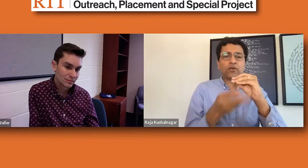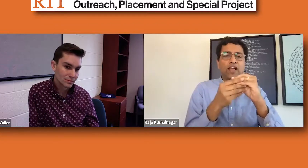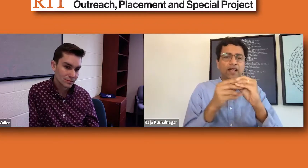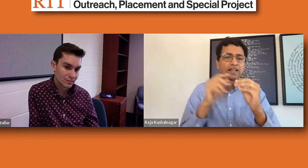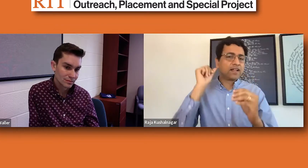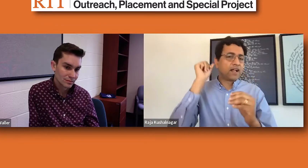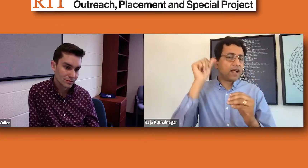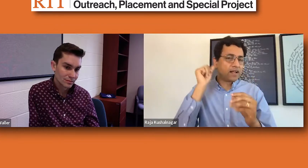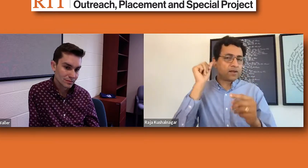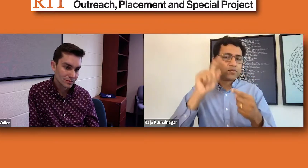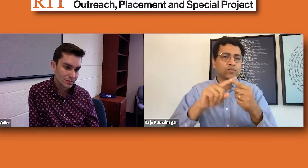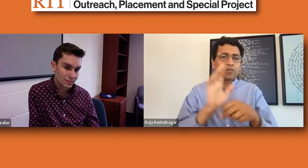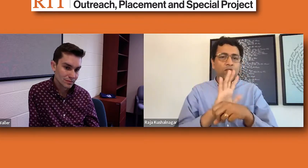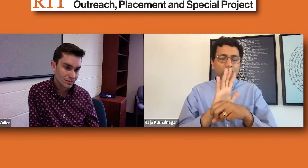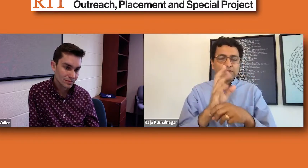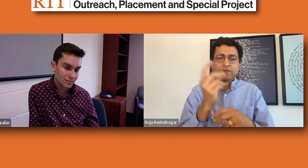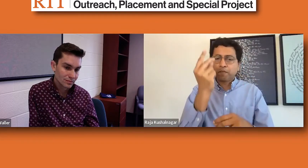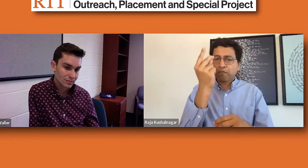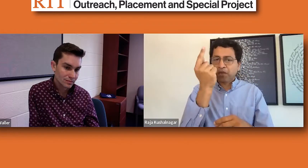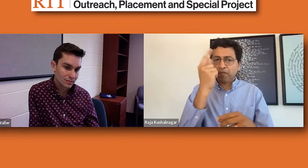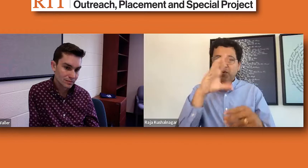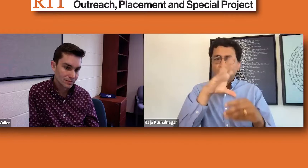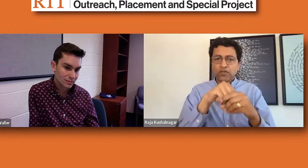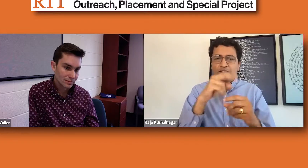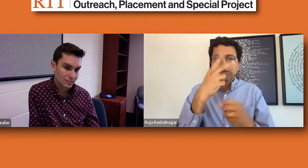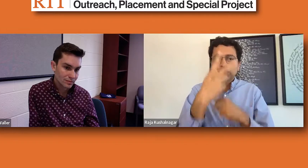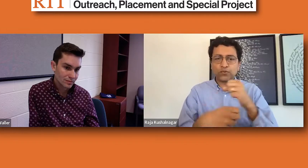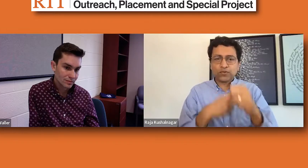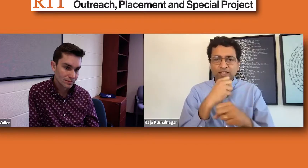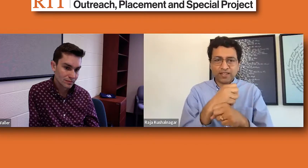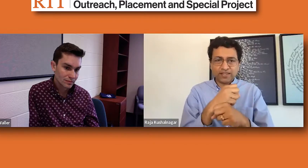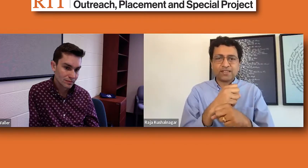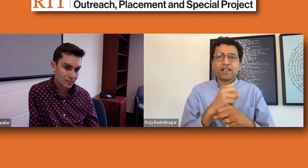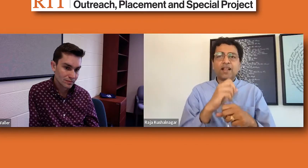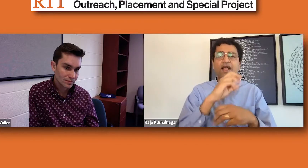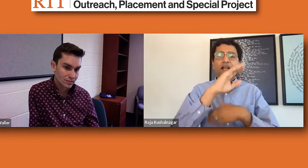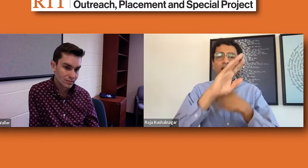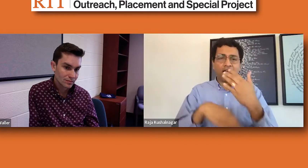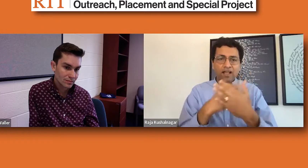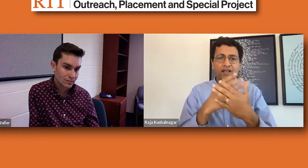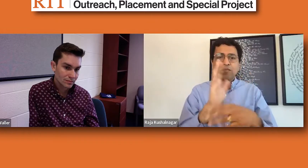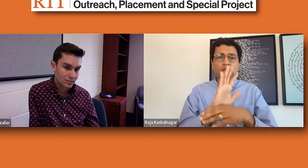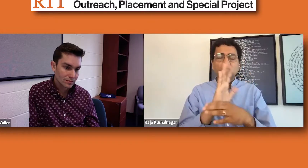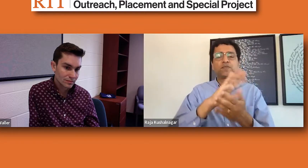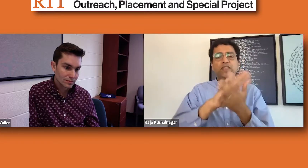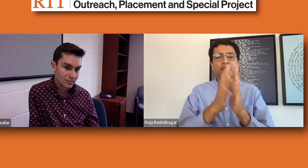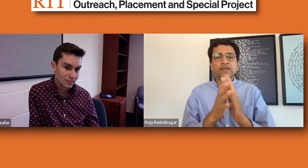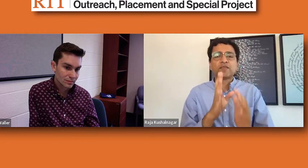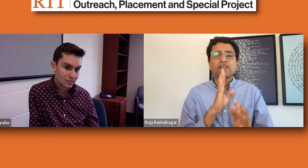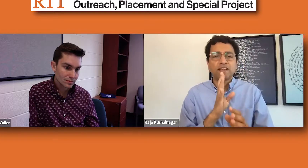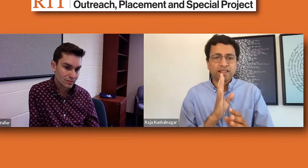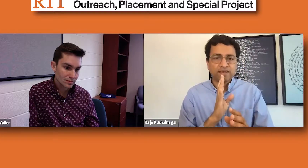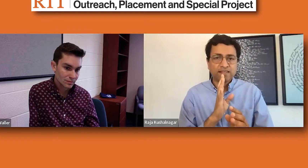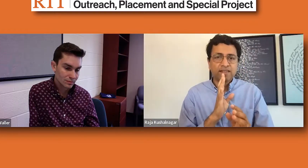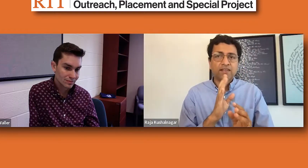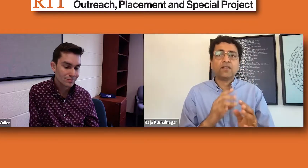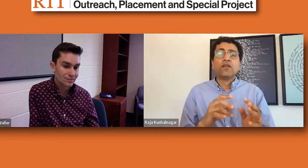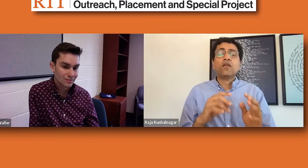And then in 1927, we started adding audio to movies, and within a few years all movies had become